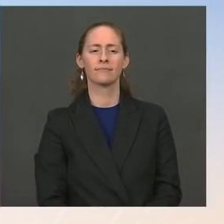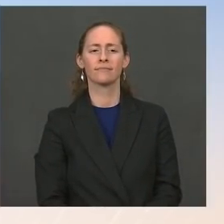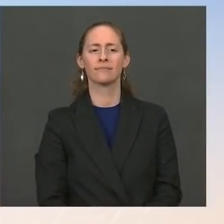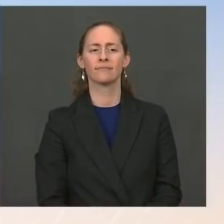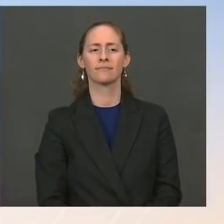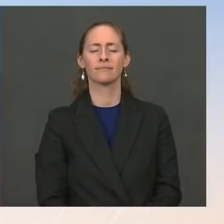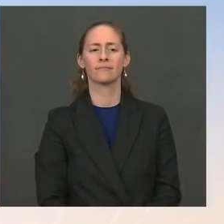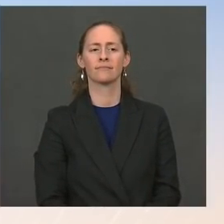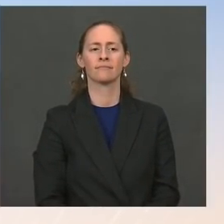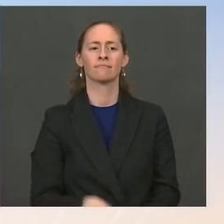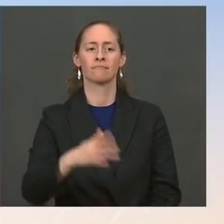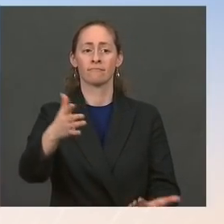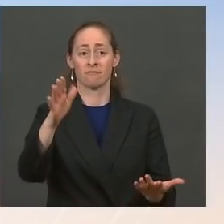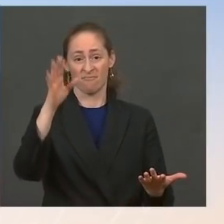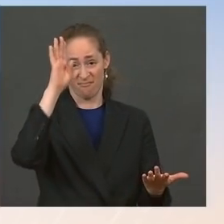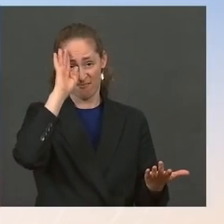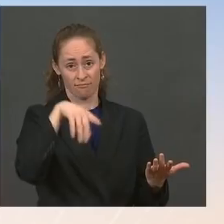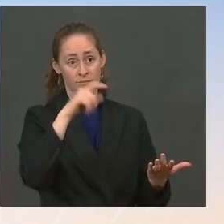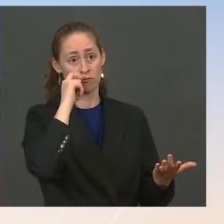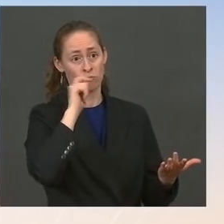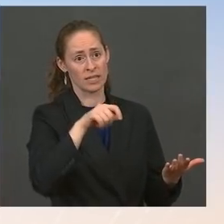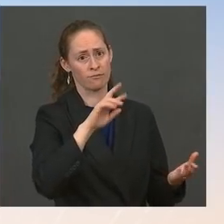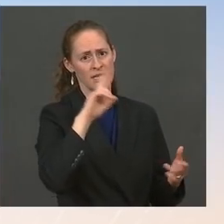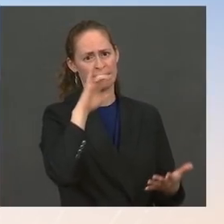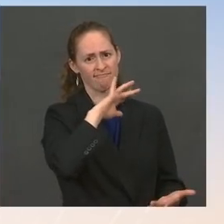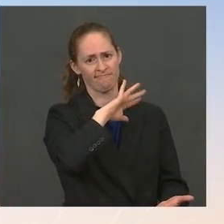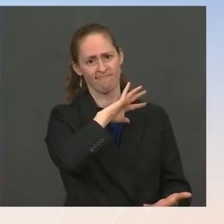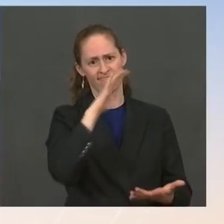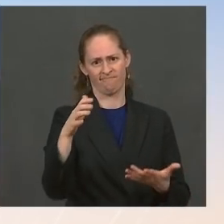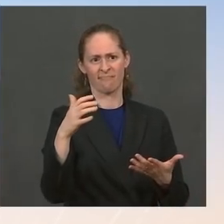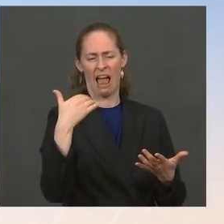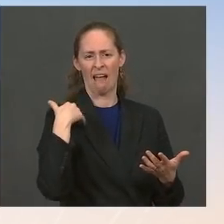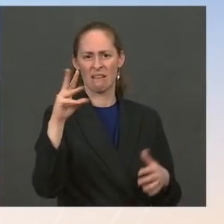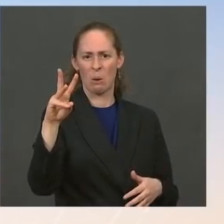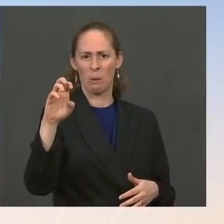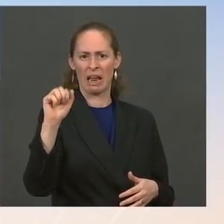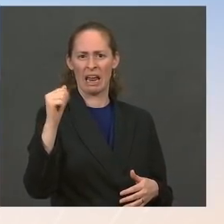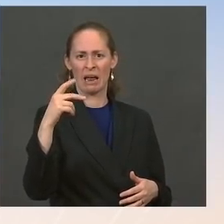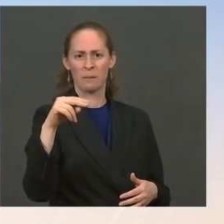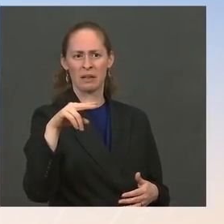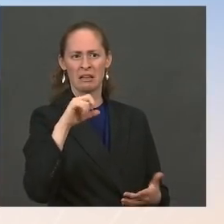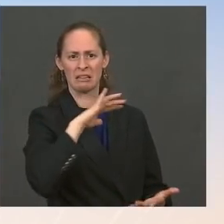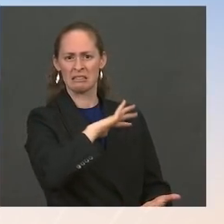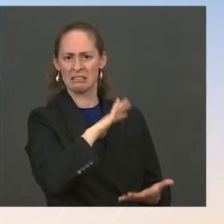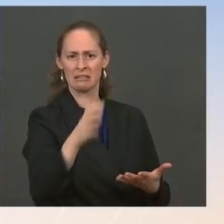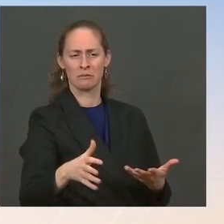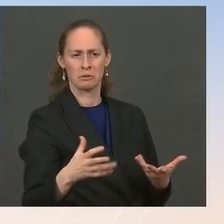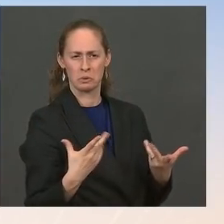So, given those two conflicting things, what is the President's -- you know, what's the way forward for him?